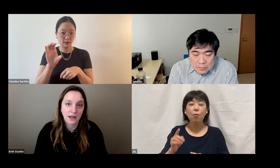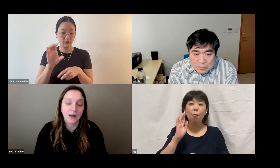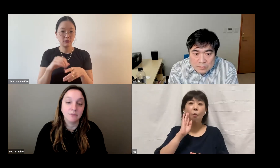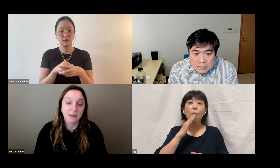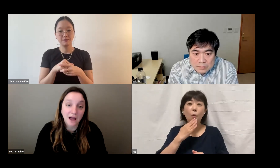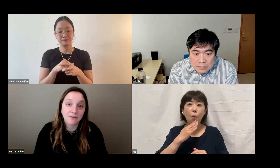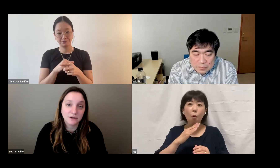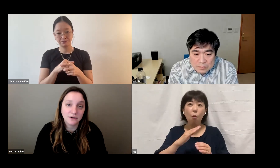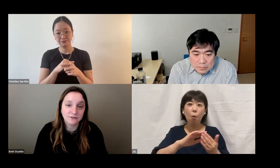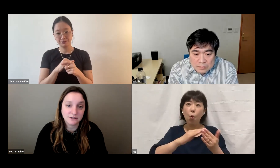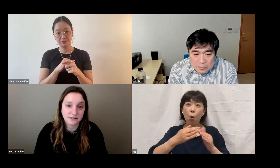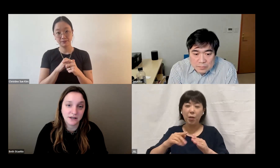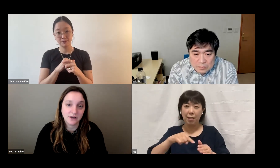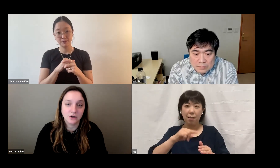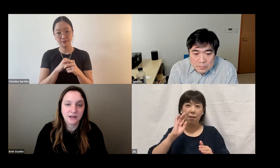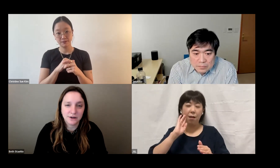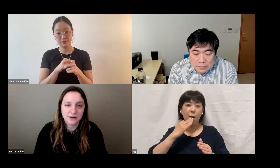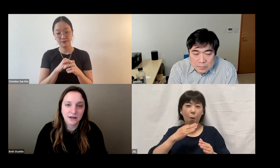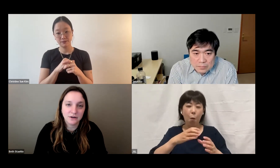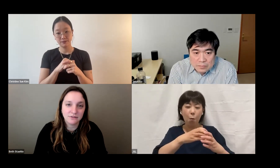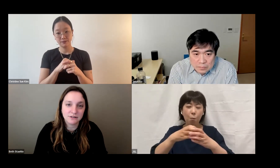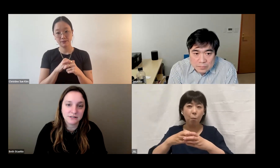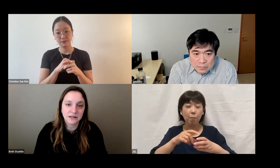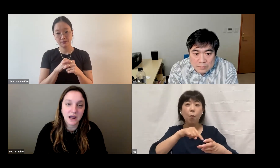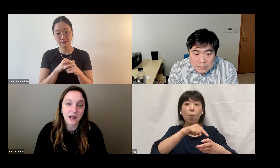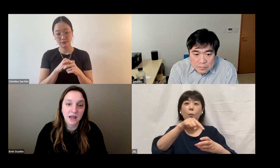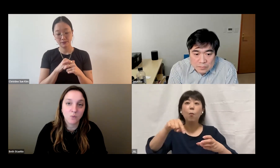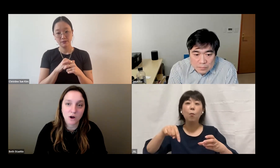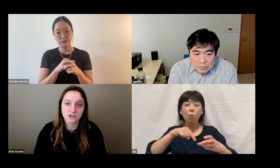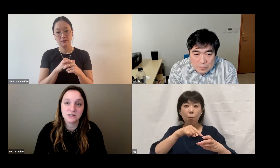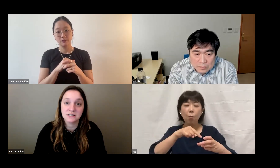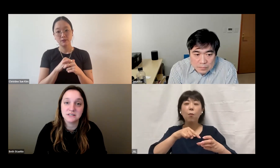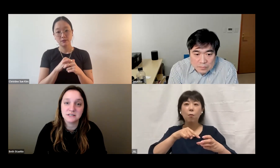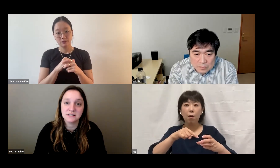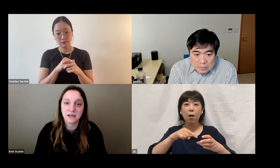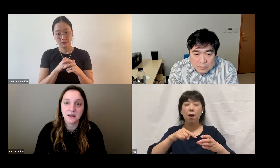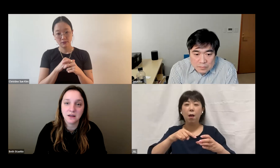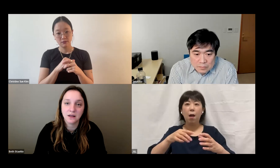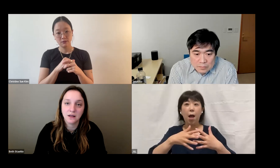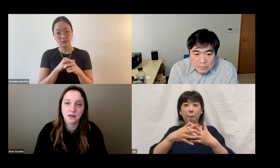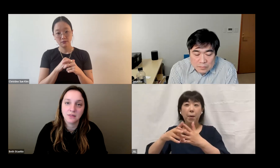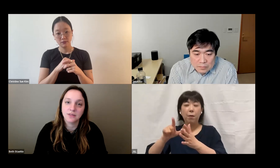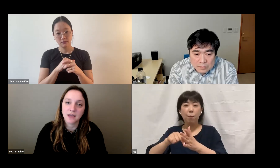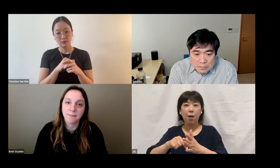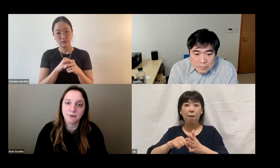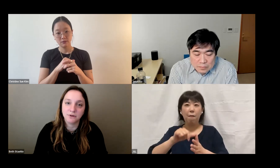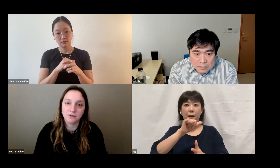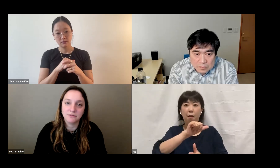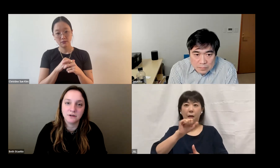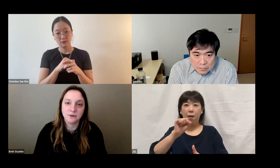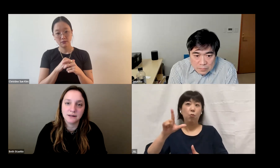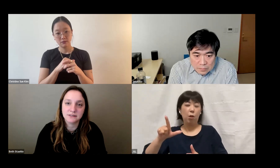And we have a university called Gallaudet University in Washington D.C., the capital of the U.S.